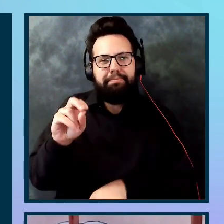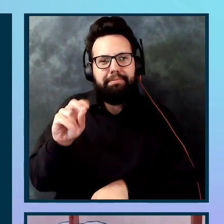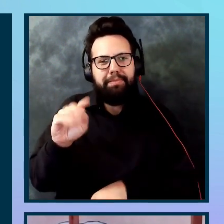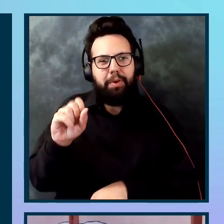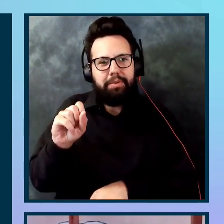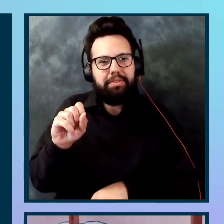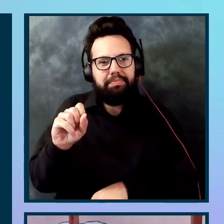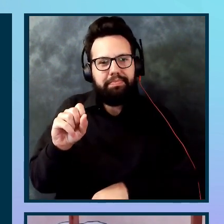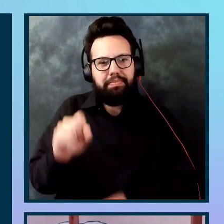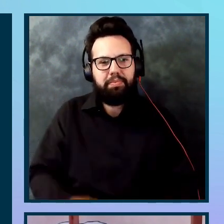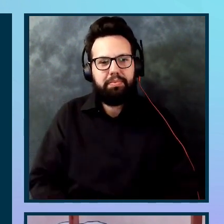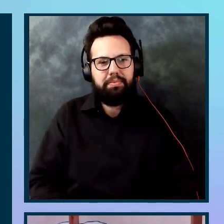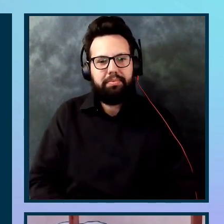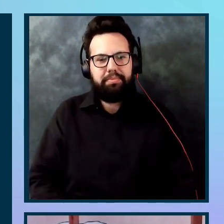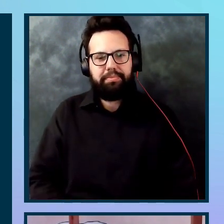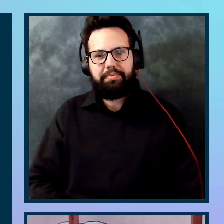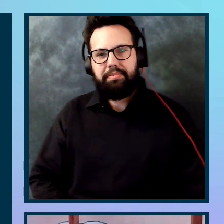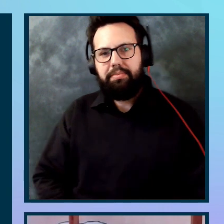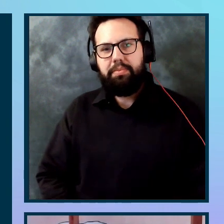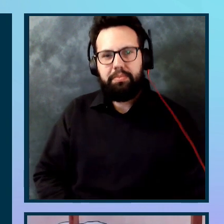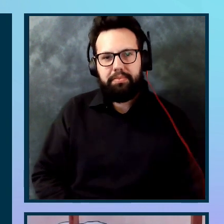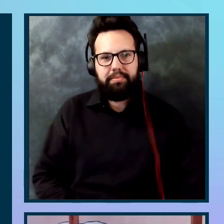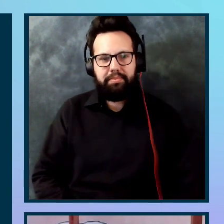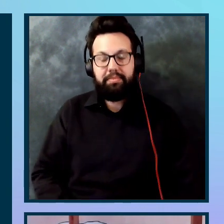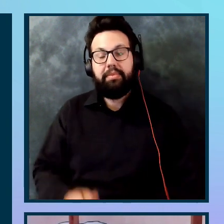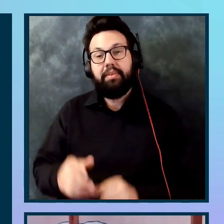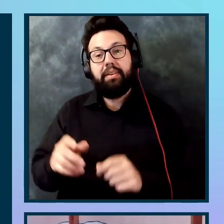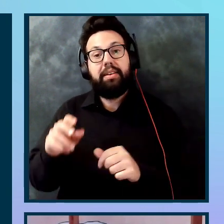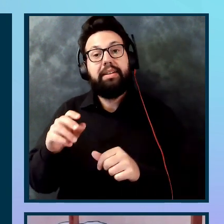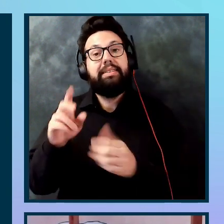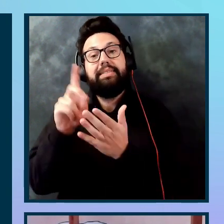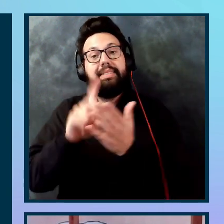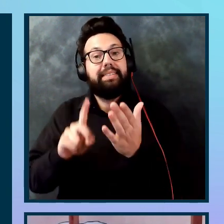or they have really good in some situations, but there are some gaps that we need to acknowledge.